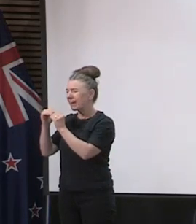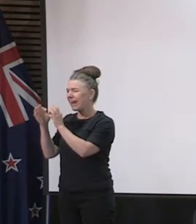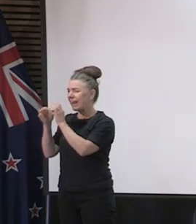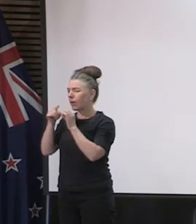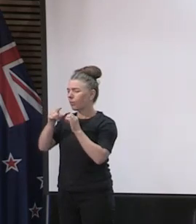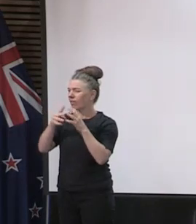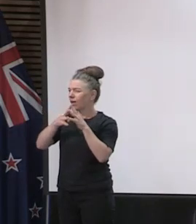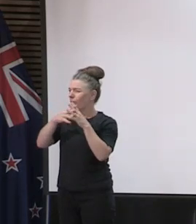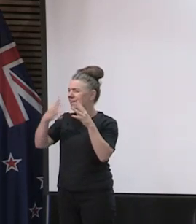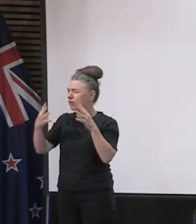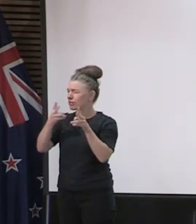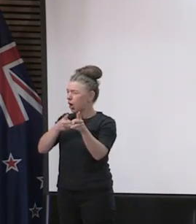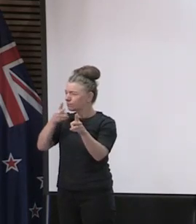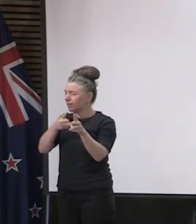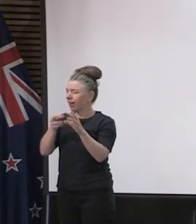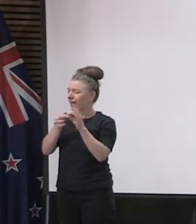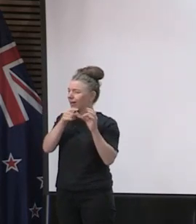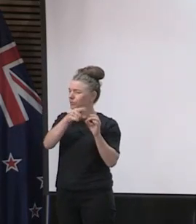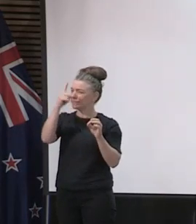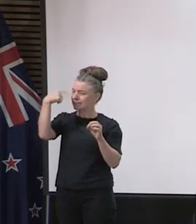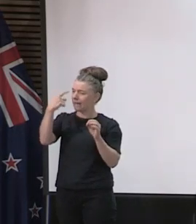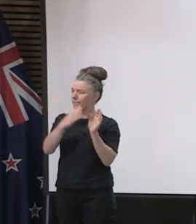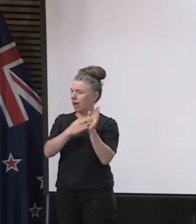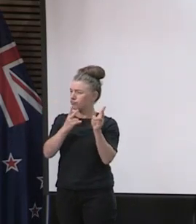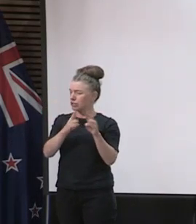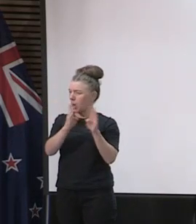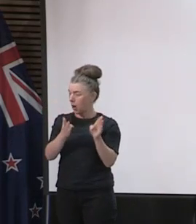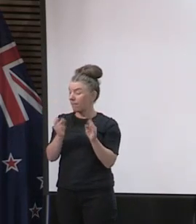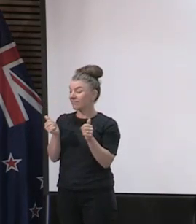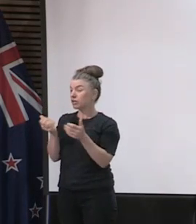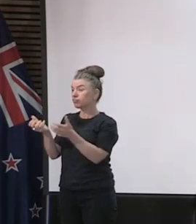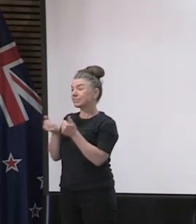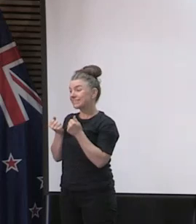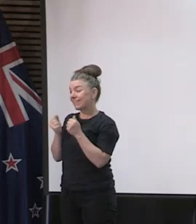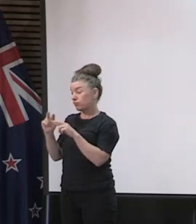the DHB was doing of the experience in the Hospital and